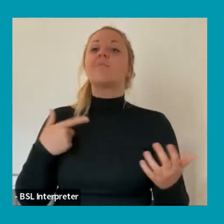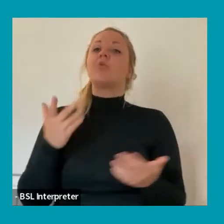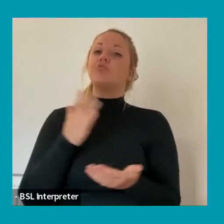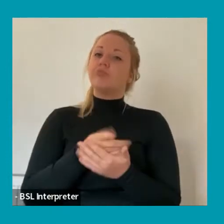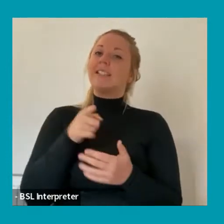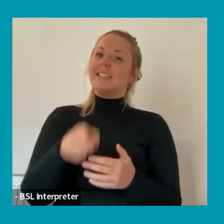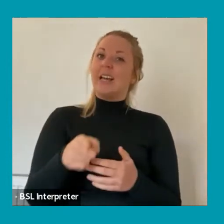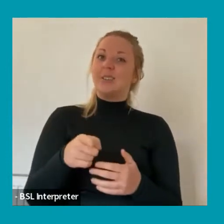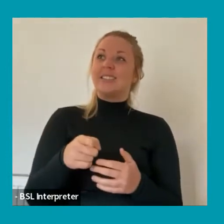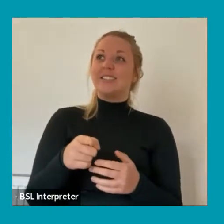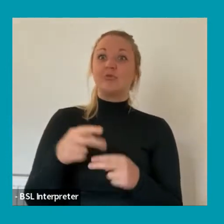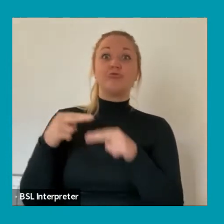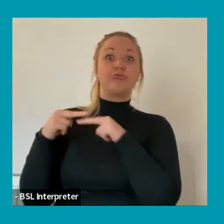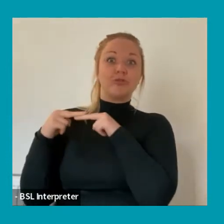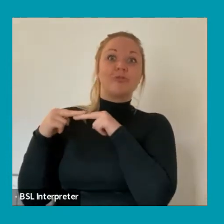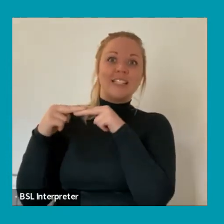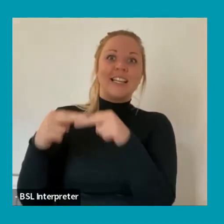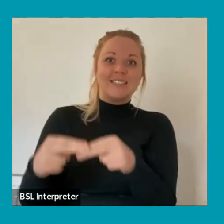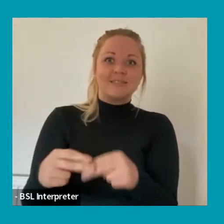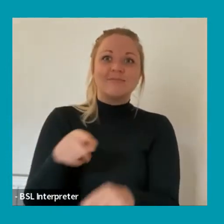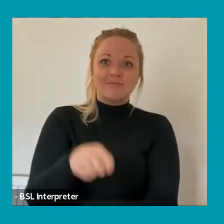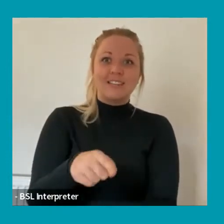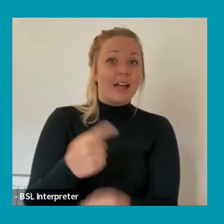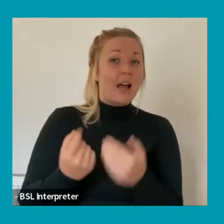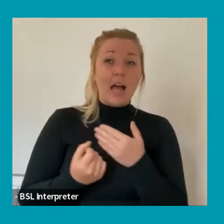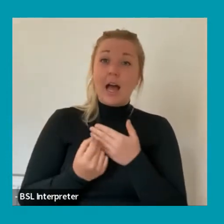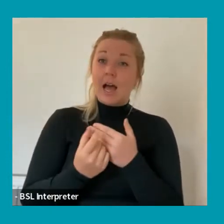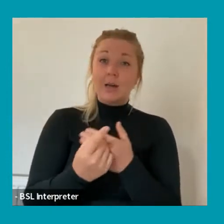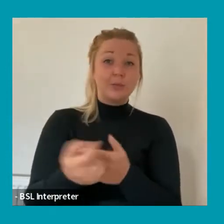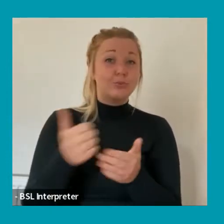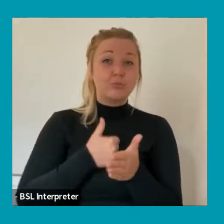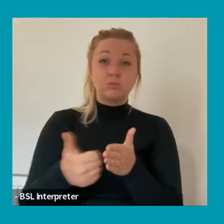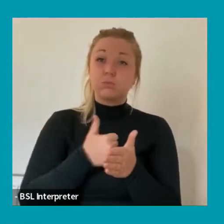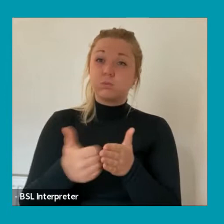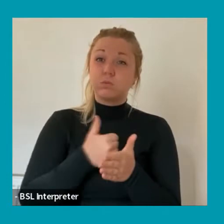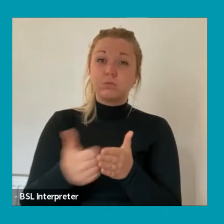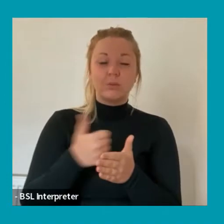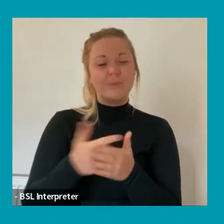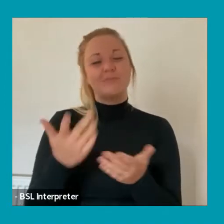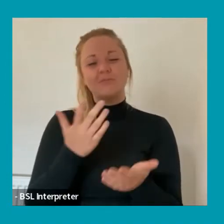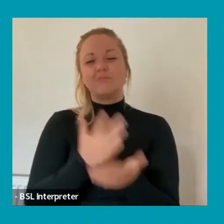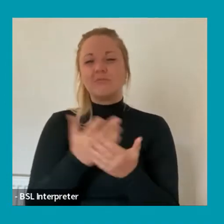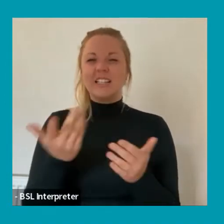I suppose it go back to that issue of privilege, and who makes the decisions.